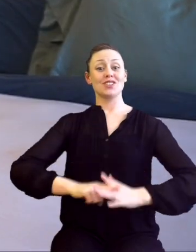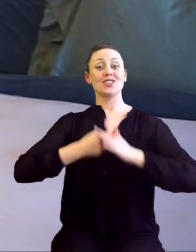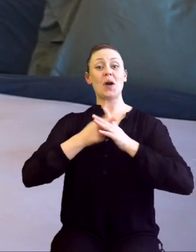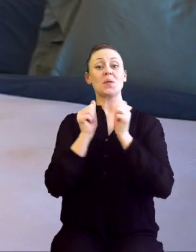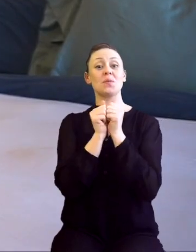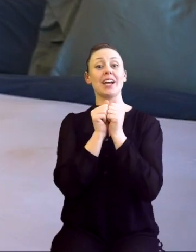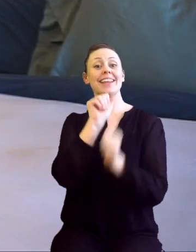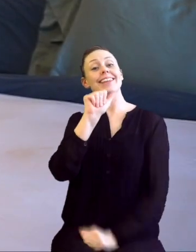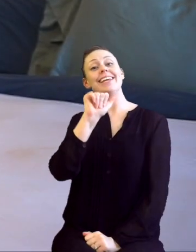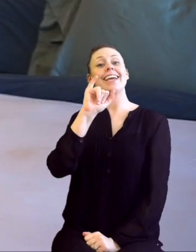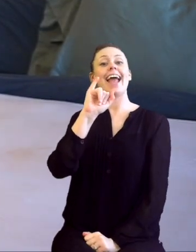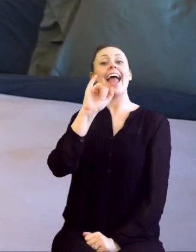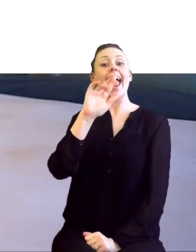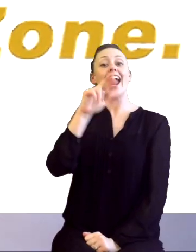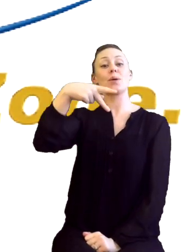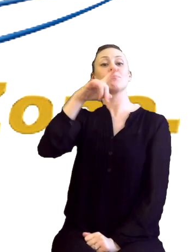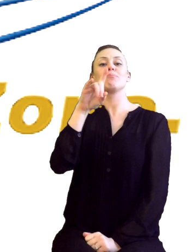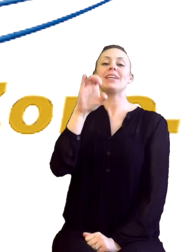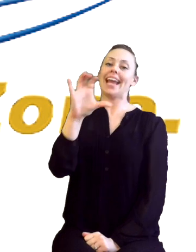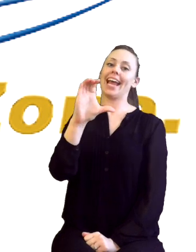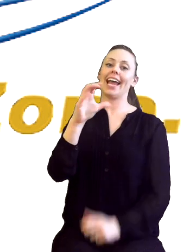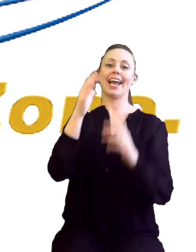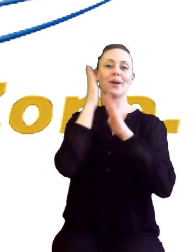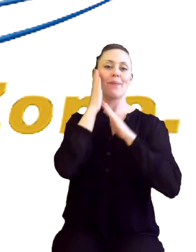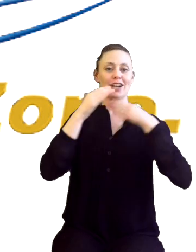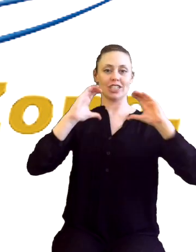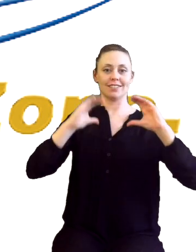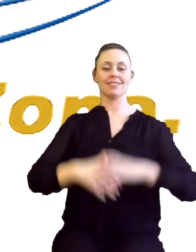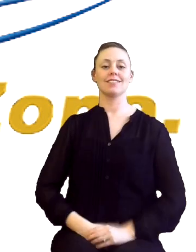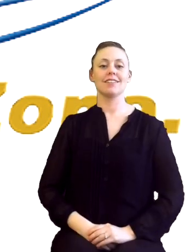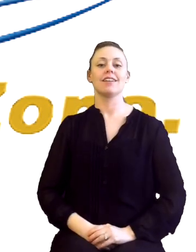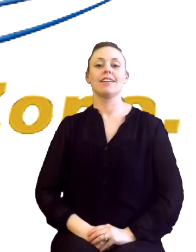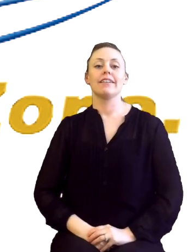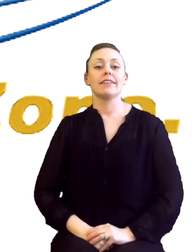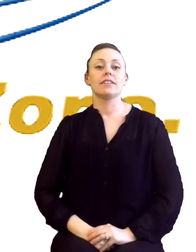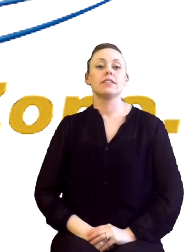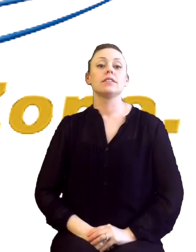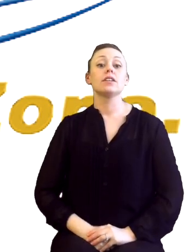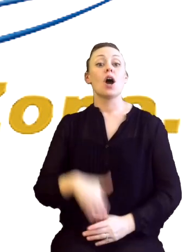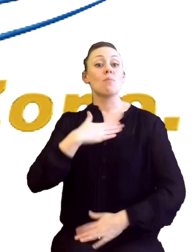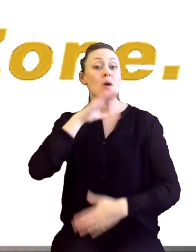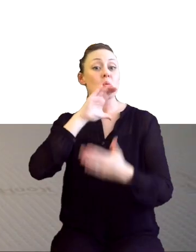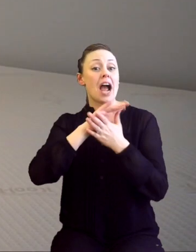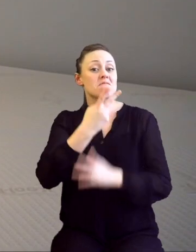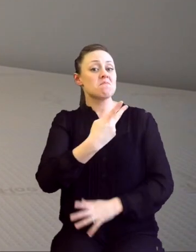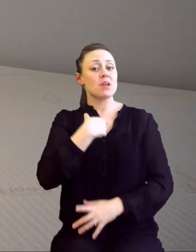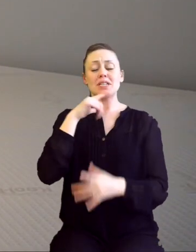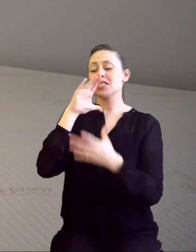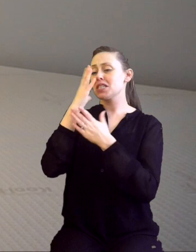start off with the Air Pedic 800. My wife and I have been sleeping on the Air